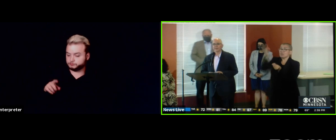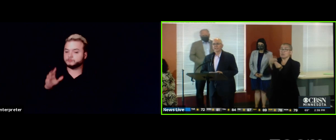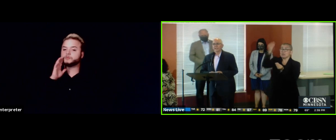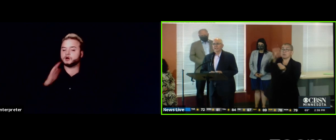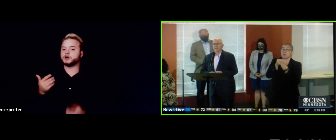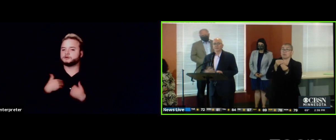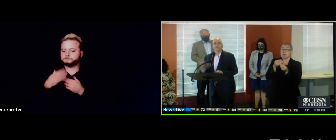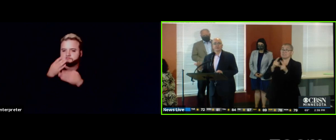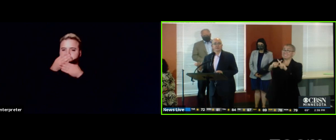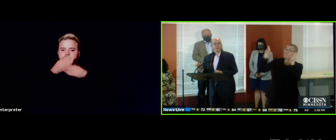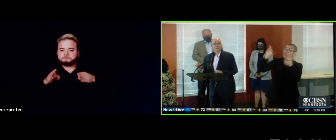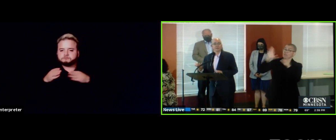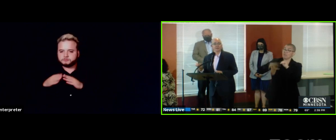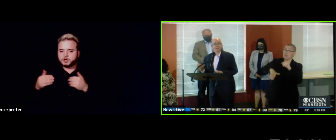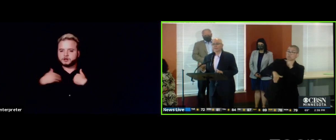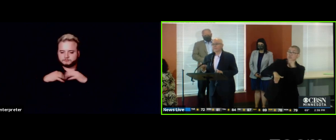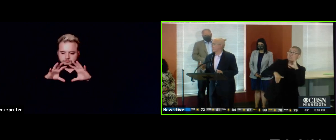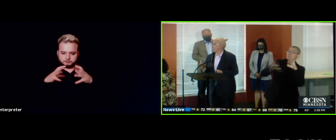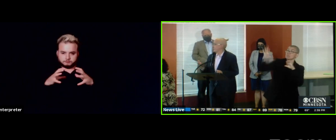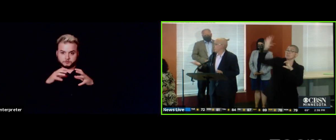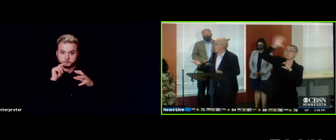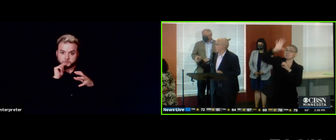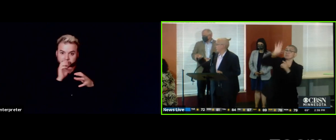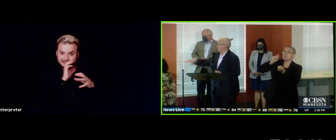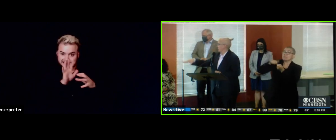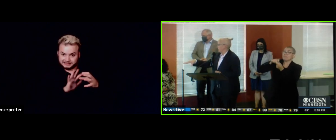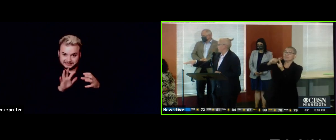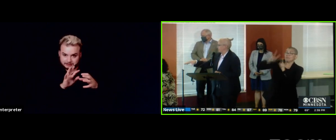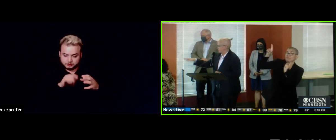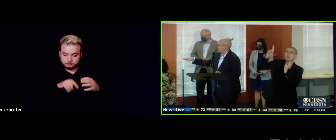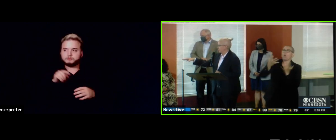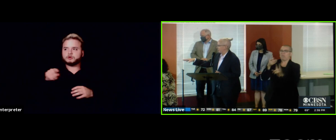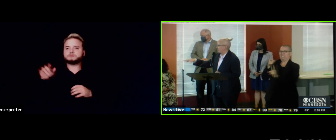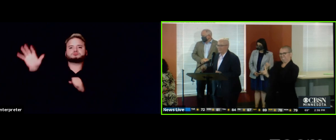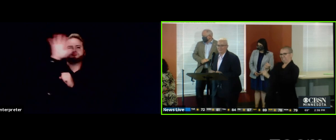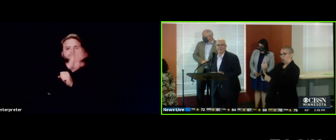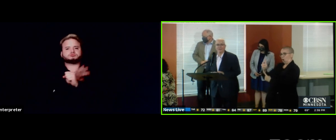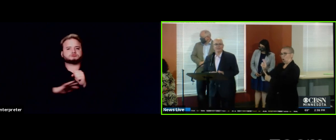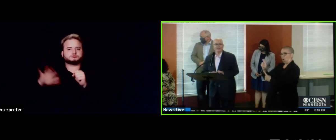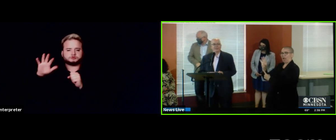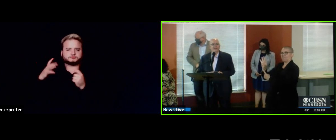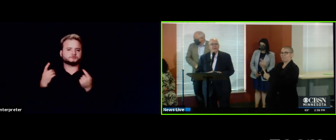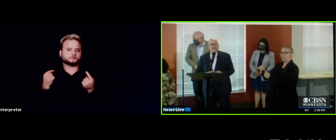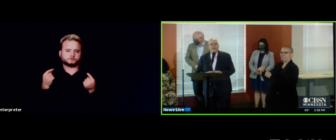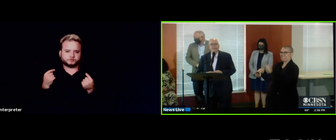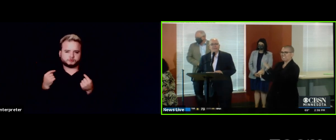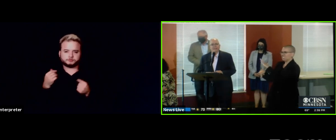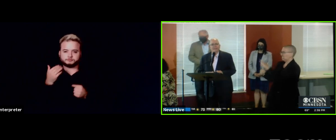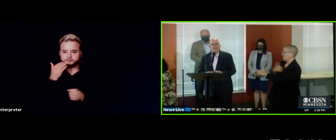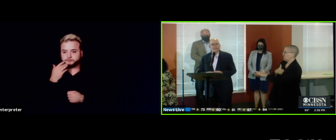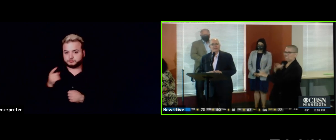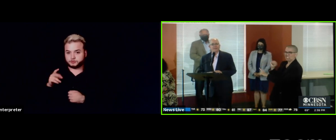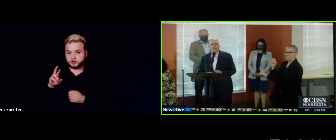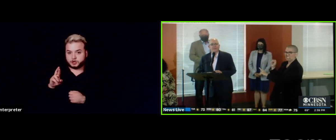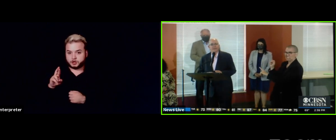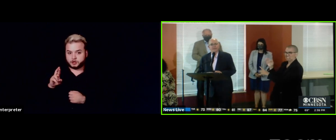area. I think one of the things that we're doing with the RFP, sorry Jenny, it just went live, and it’ll be there when you get that to the office. The RFP that just went live